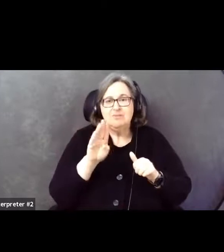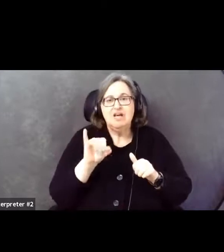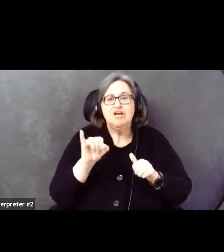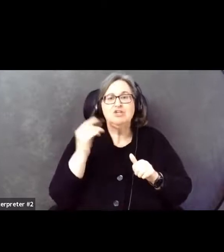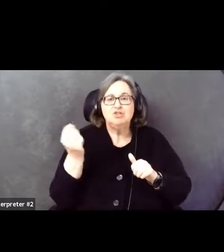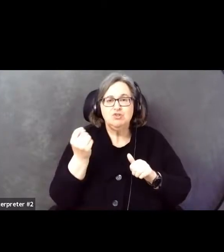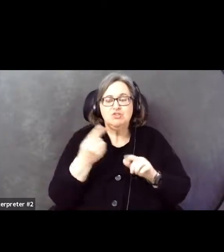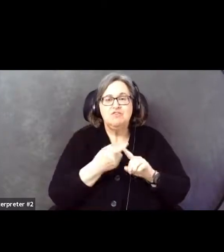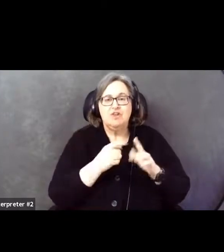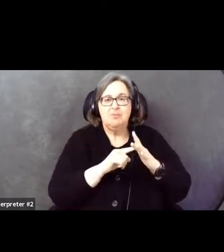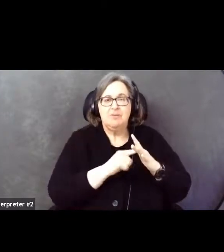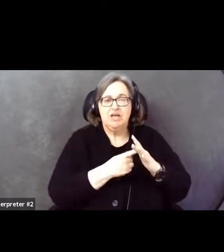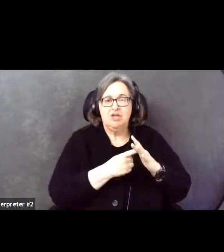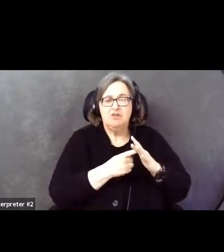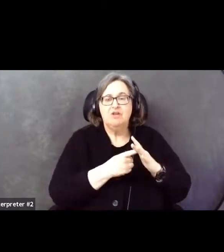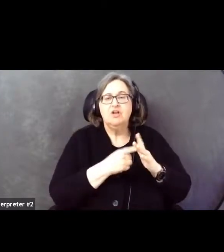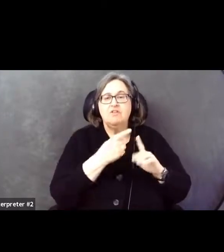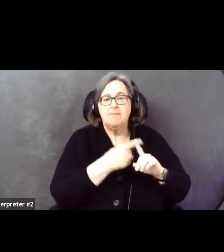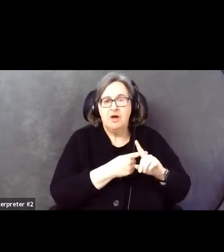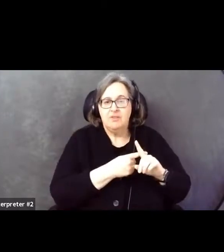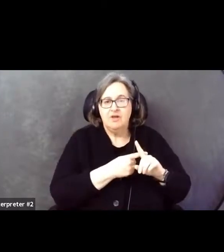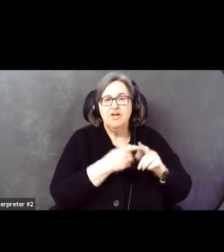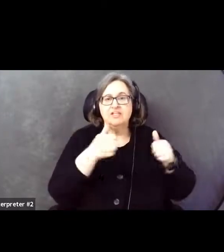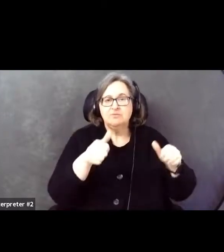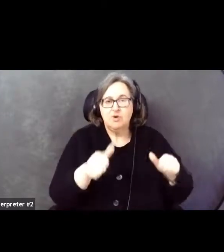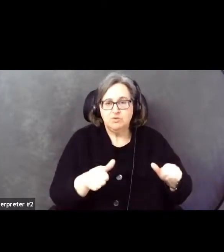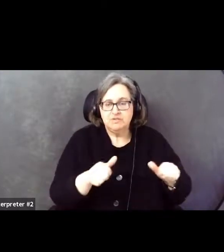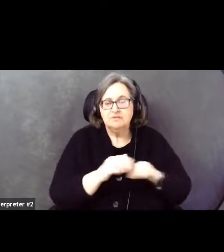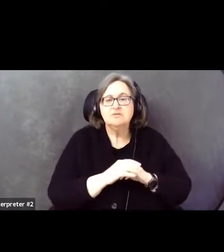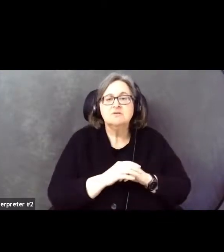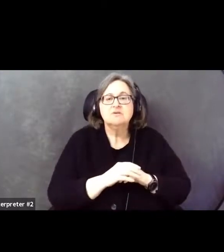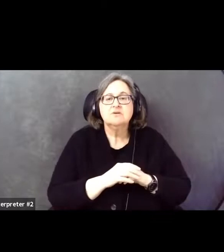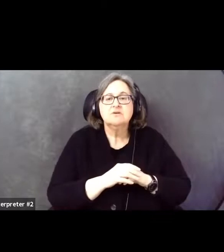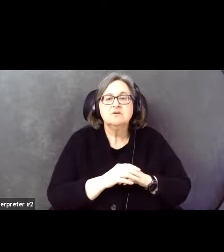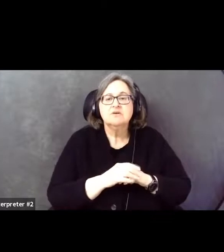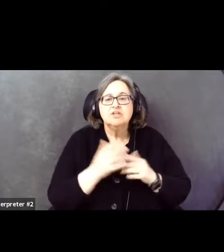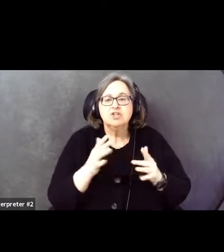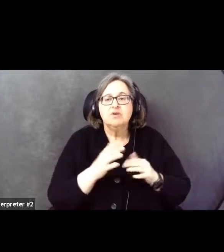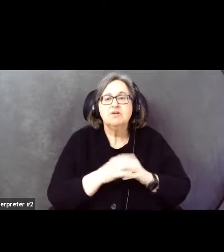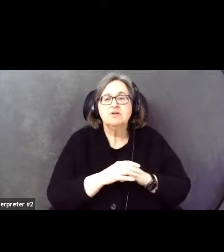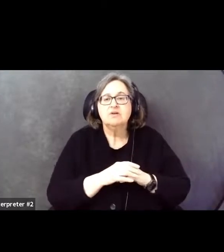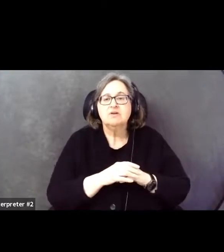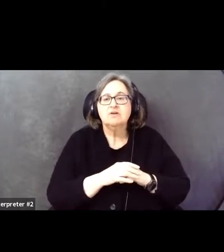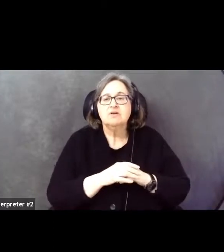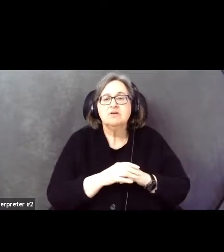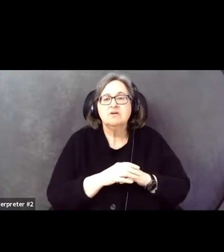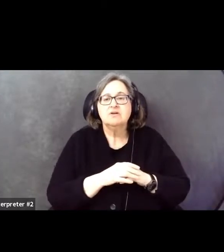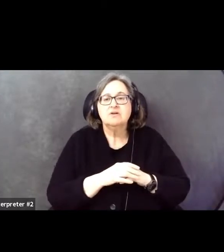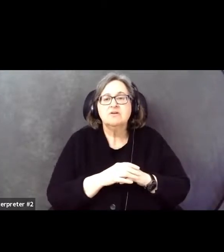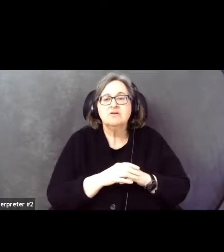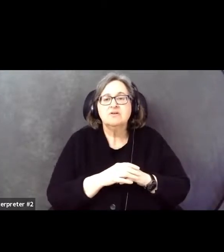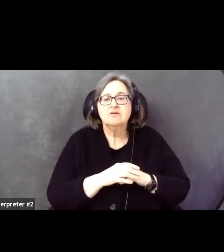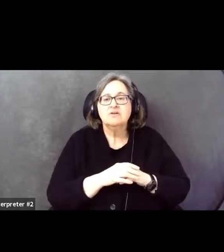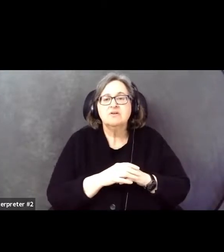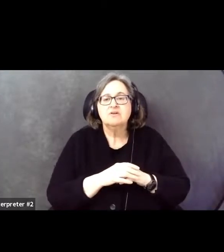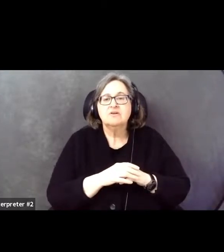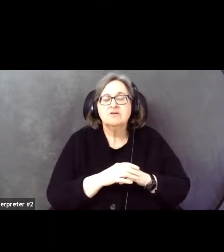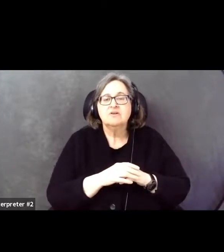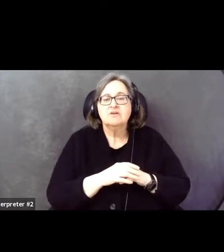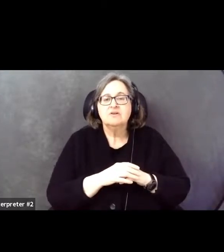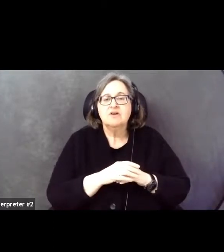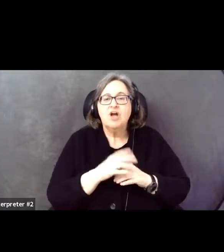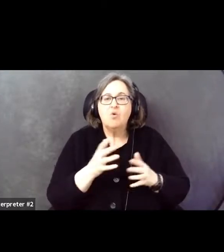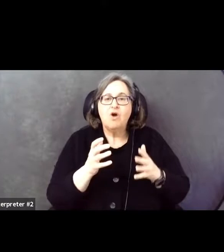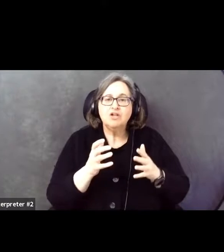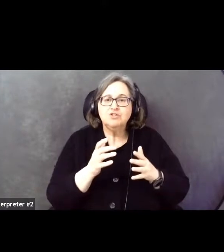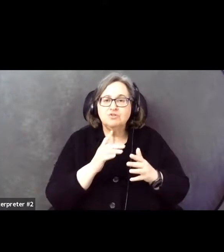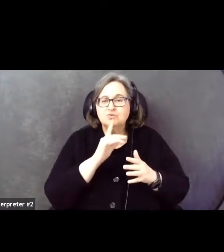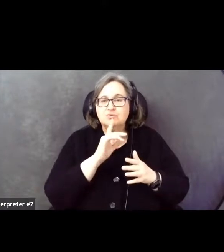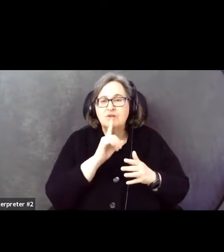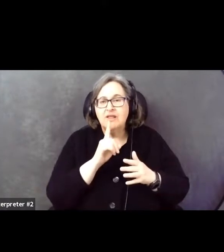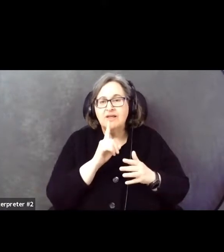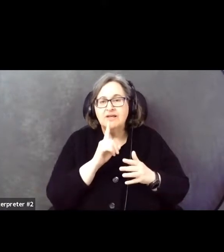from the beginning of the month is up on the web site already. And I want to give a huge